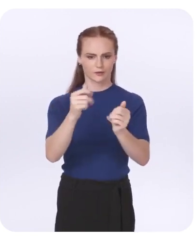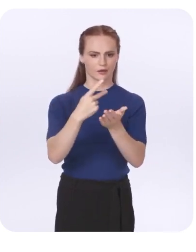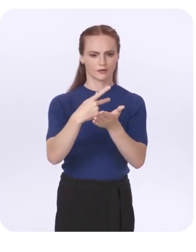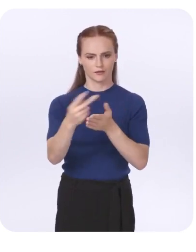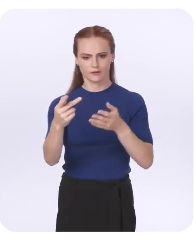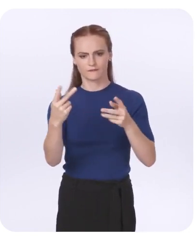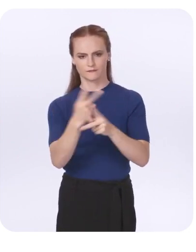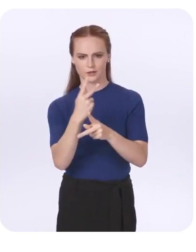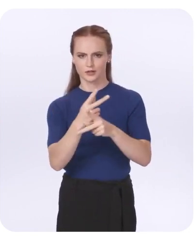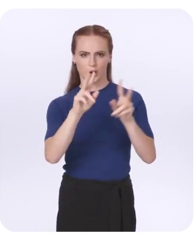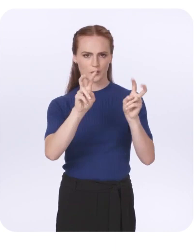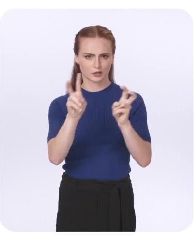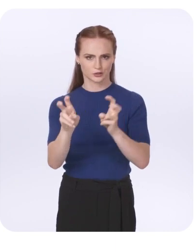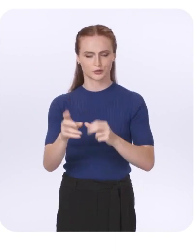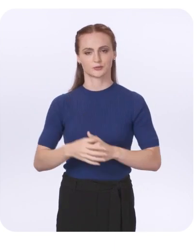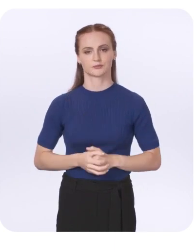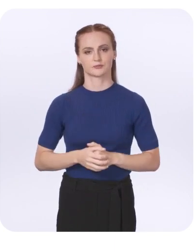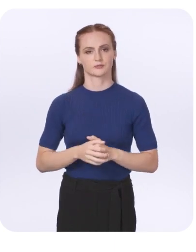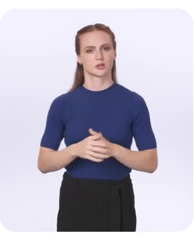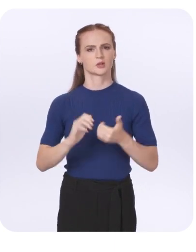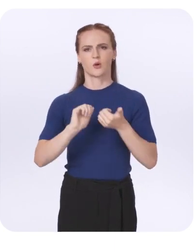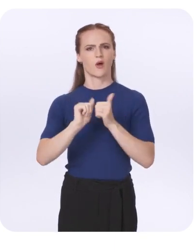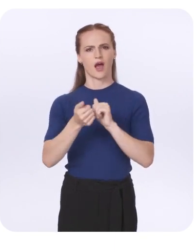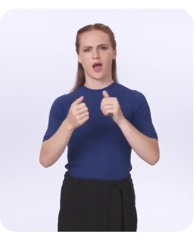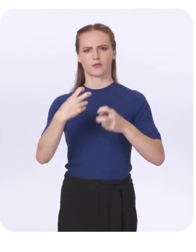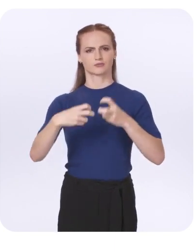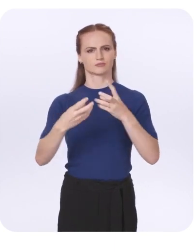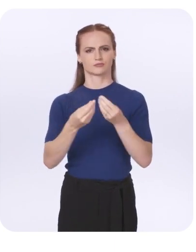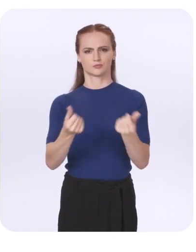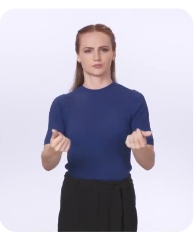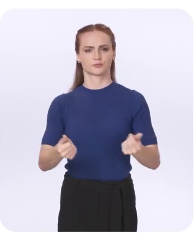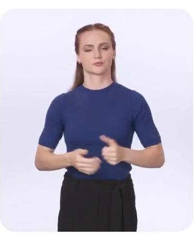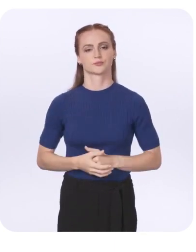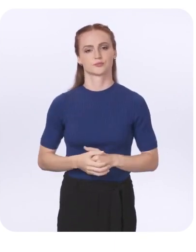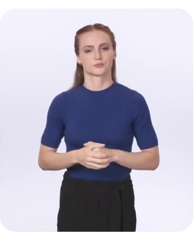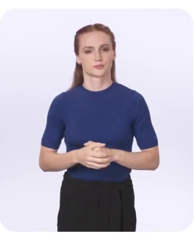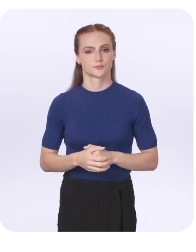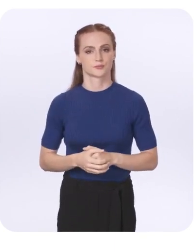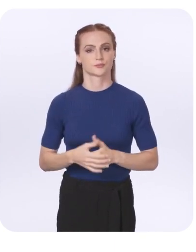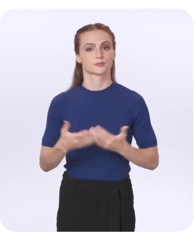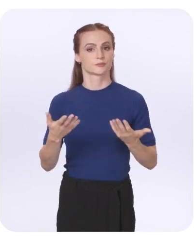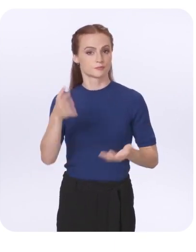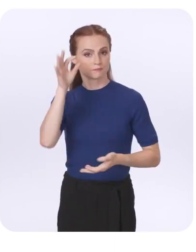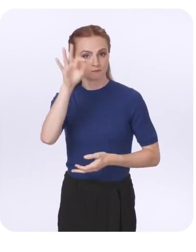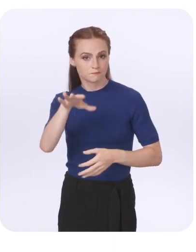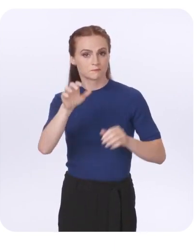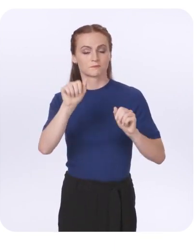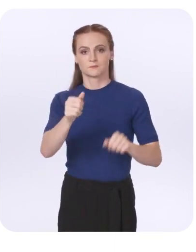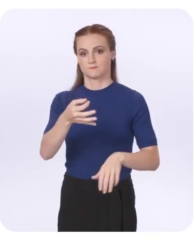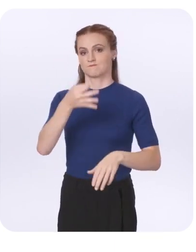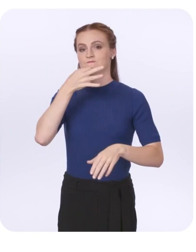So how do we overcome this? What if there’s an AI expert pair programmer,